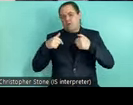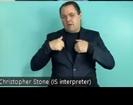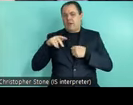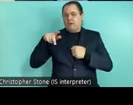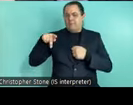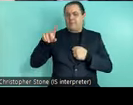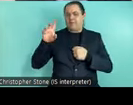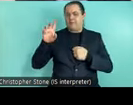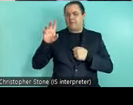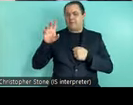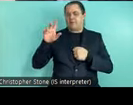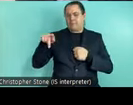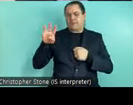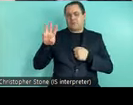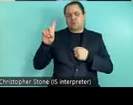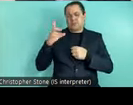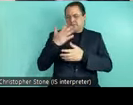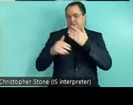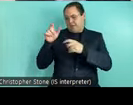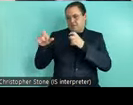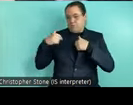thing. 15:08:15 If you listen to some of the previous